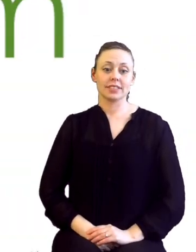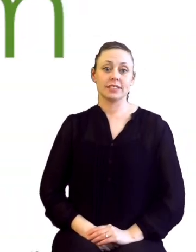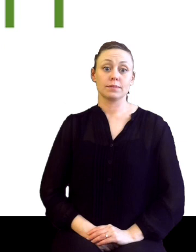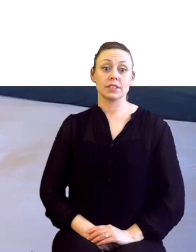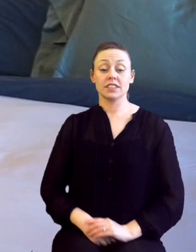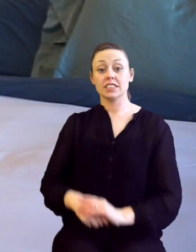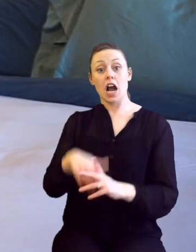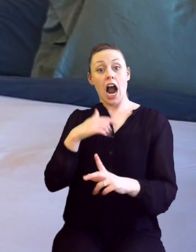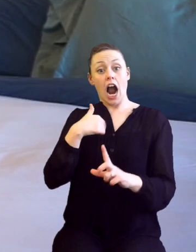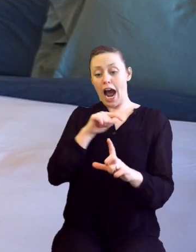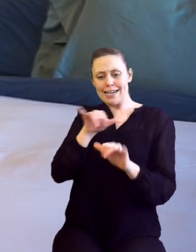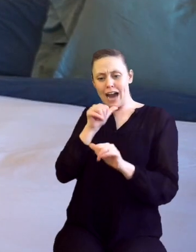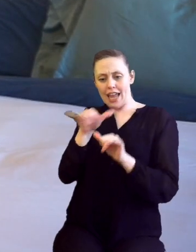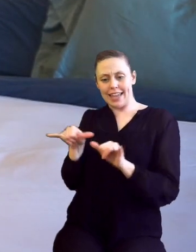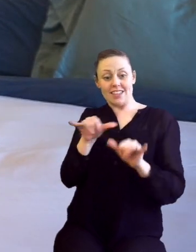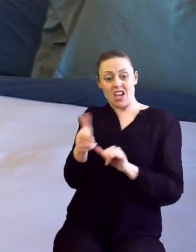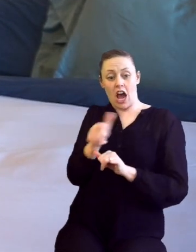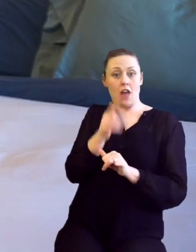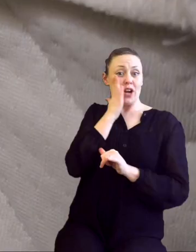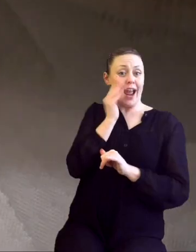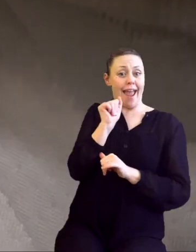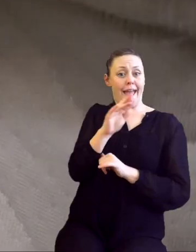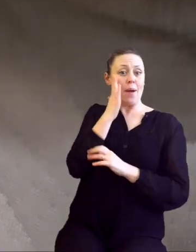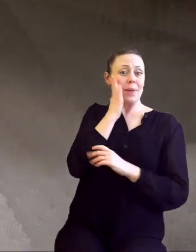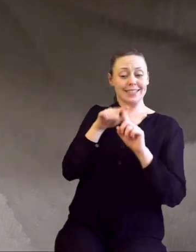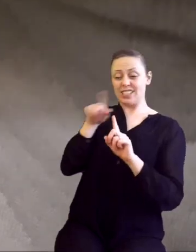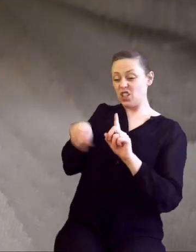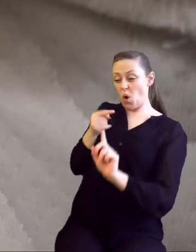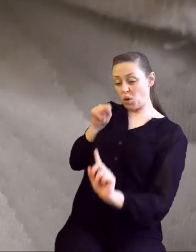Unlike the other air beds on this list Natural Form is the only air adjustable